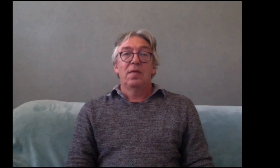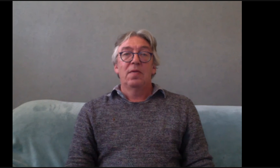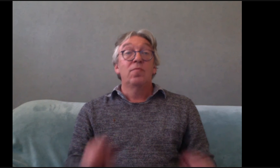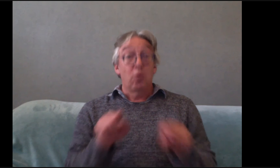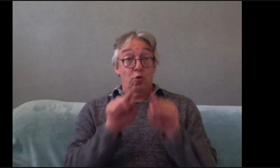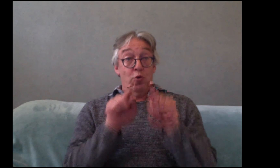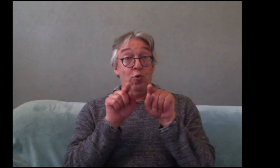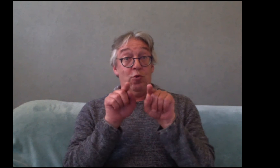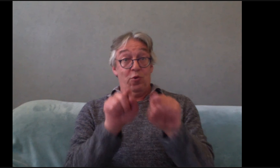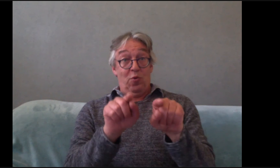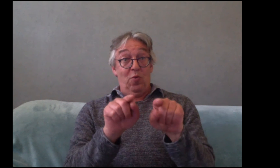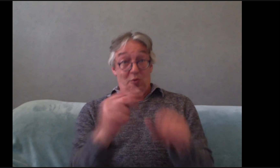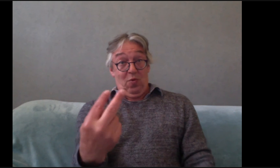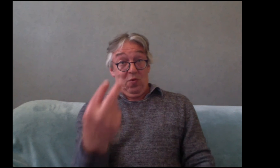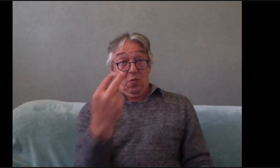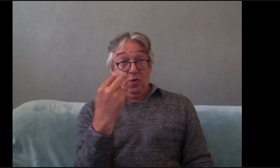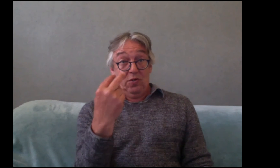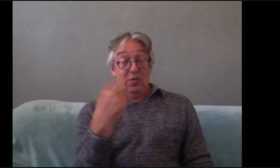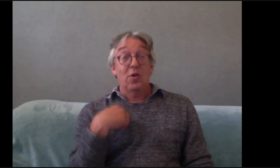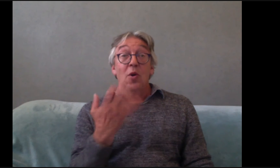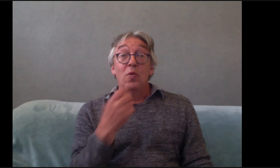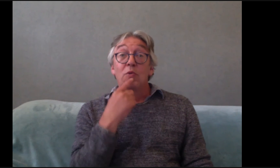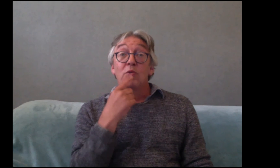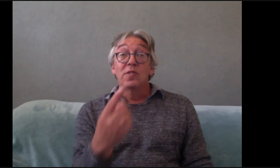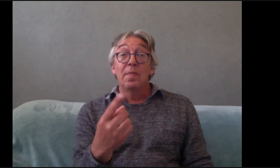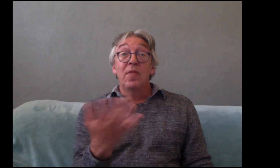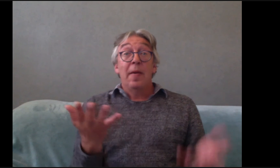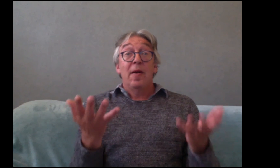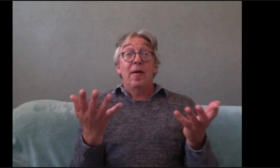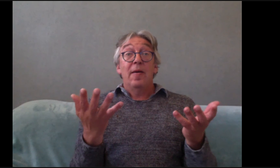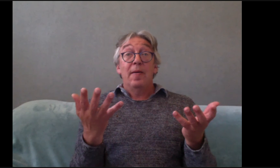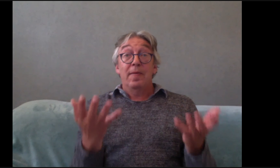they're contacting managing authorities or national authorities in general